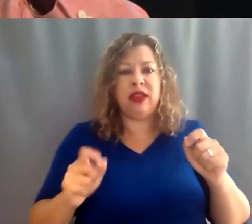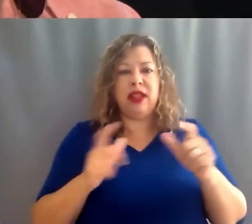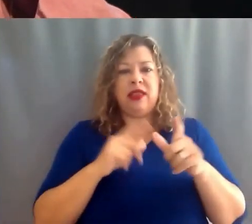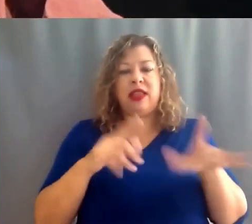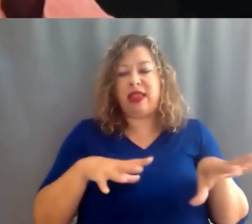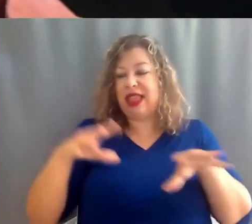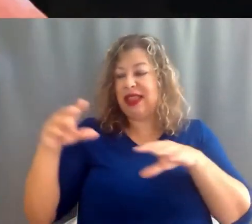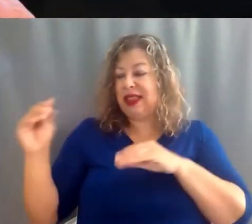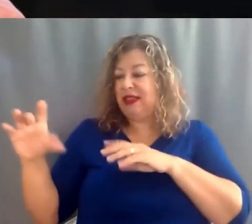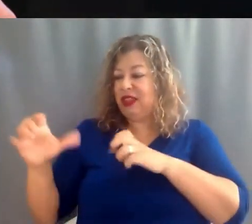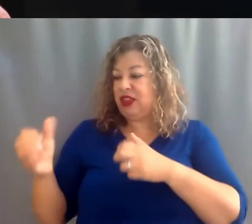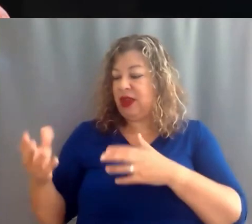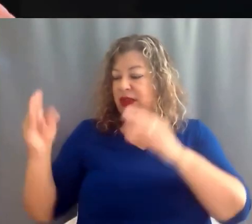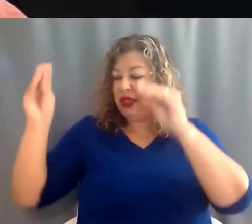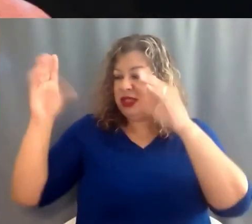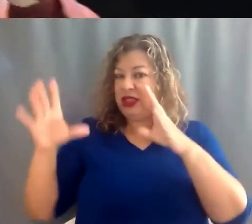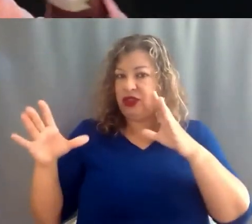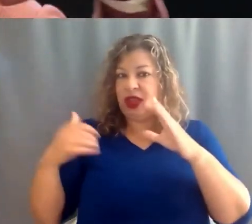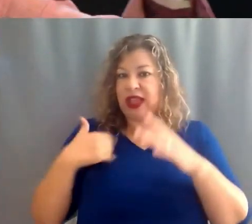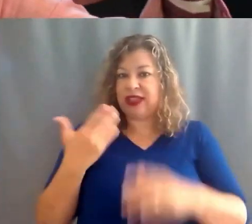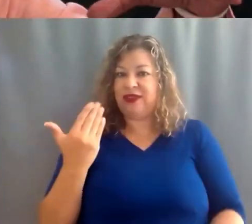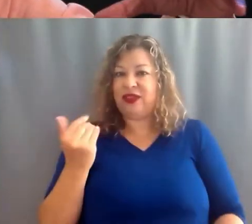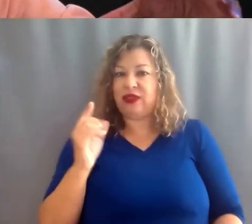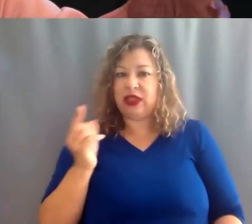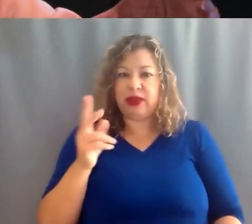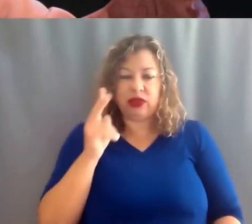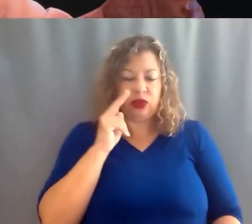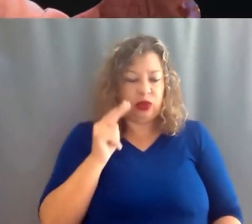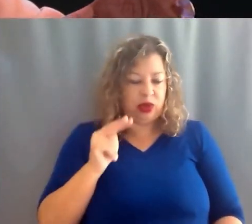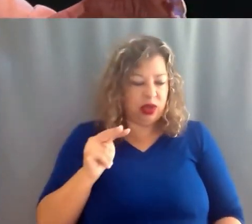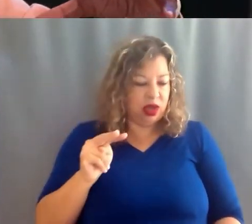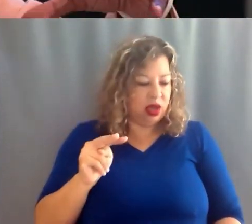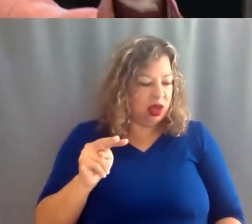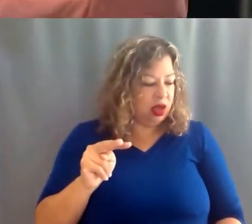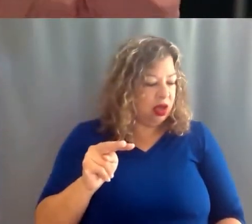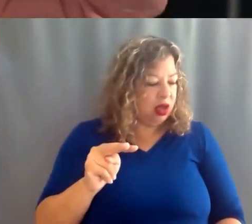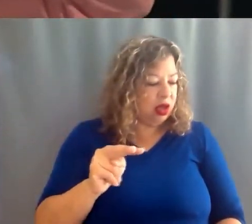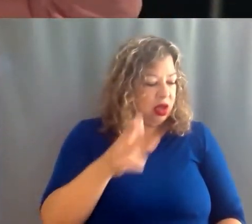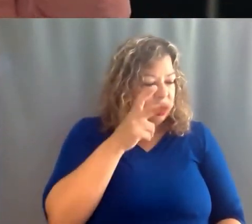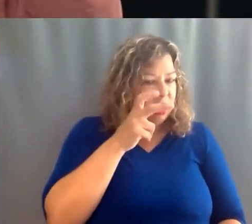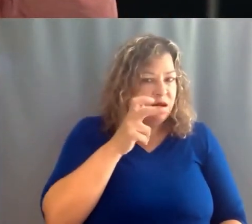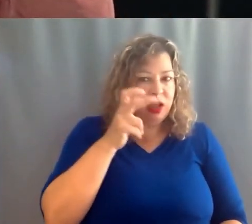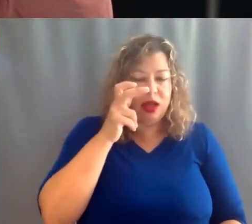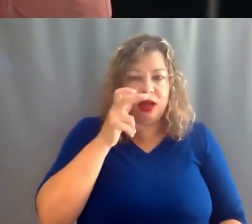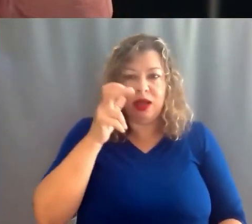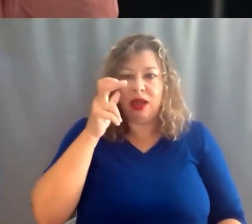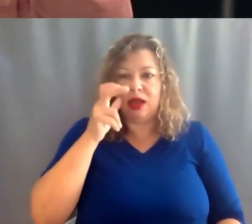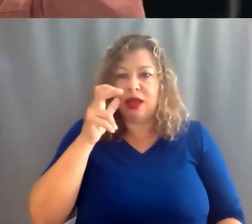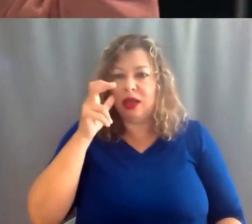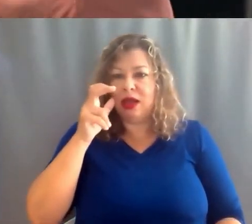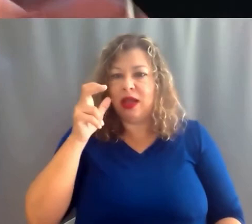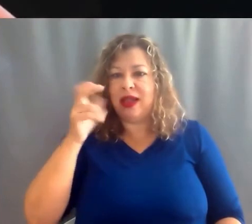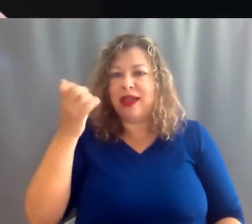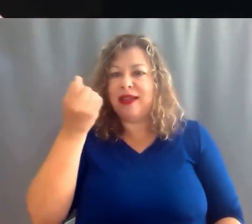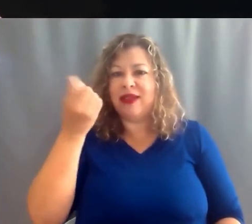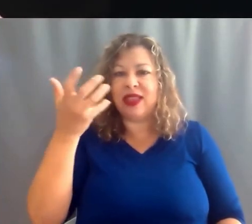and then the teacher has 15 minutes to soak in what was left in the air, but also what was left on the floor. Right?